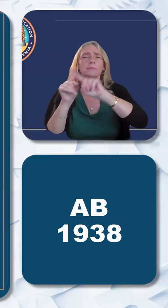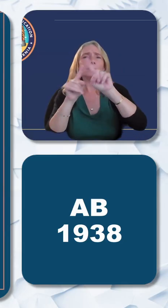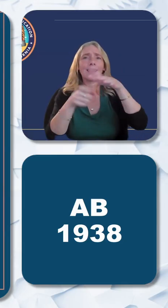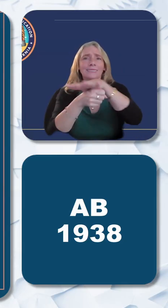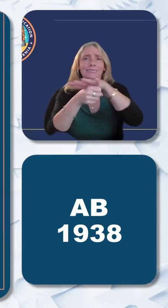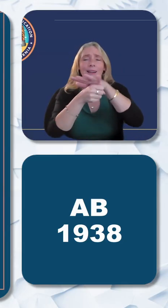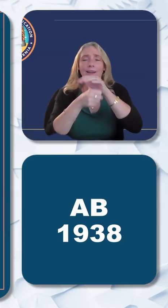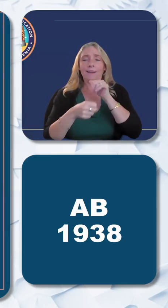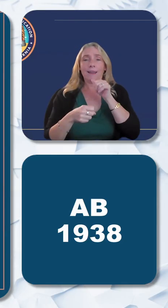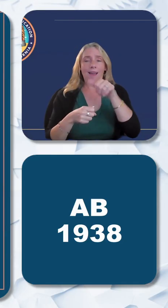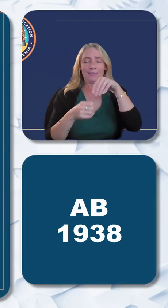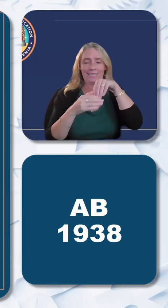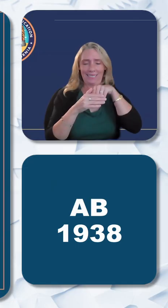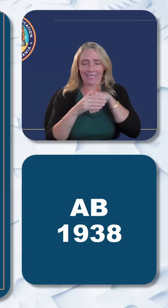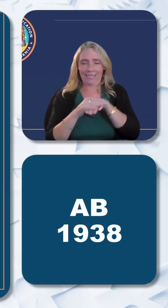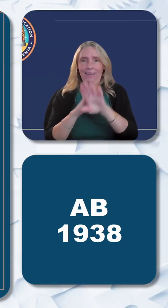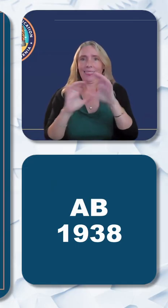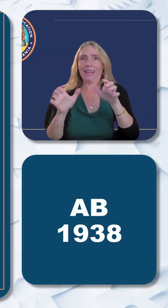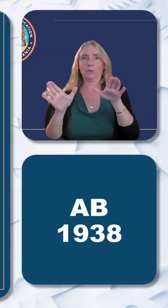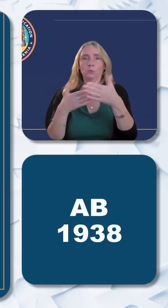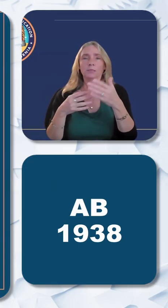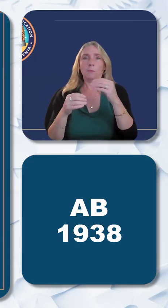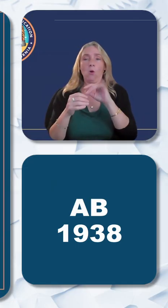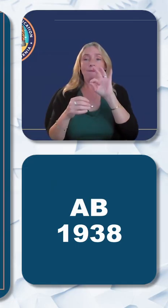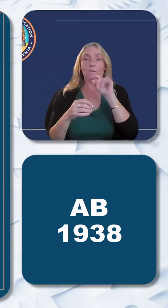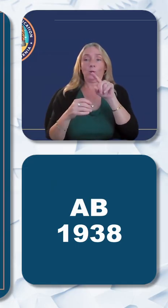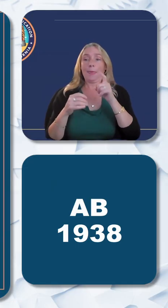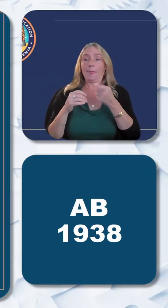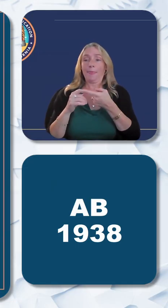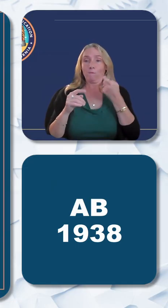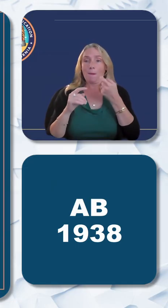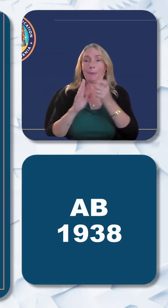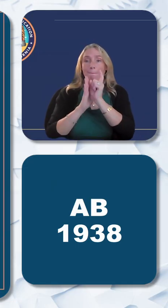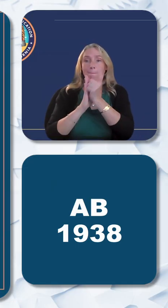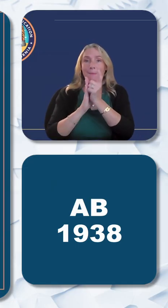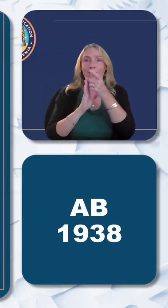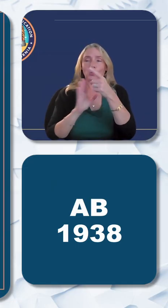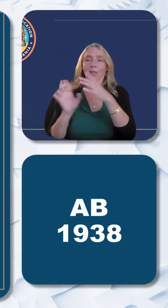As for communication access, this really looks at different areas. It's not only in the classroom,